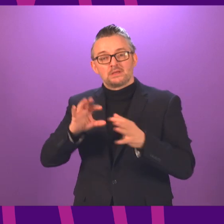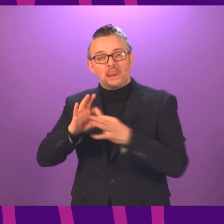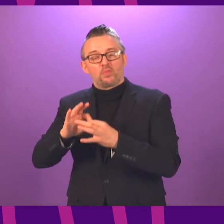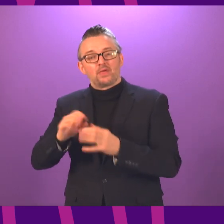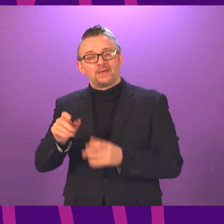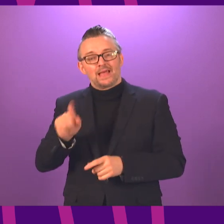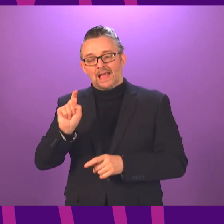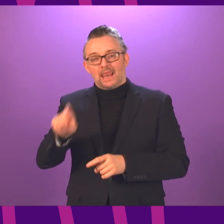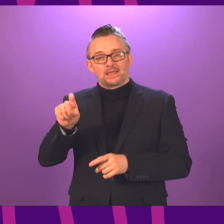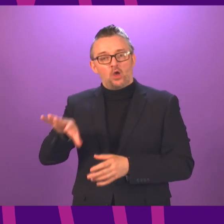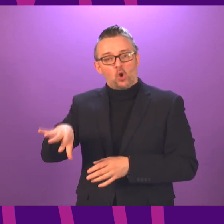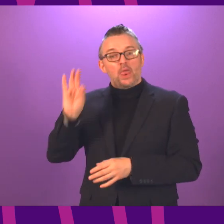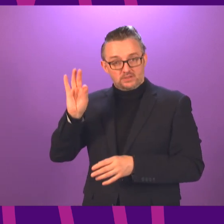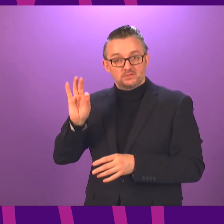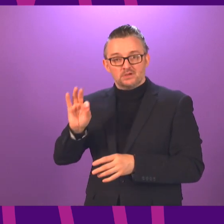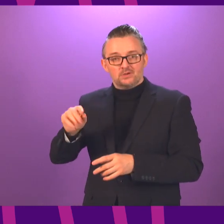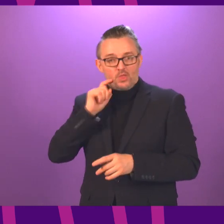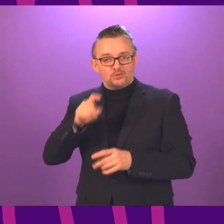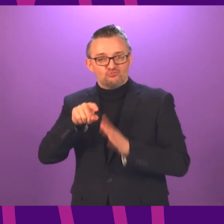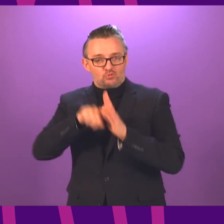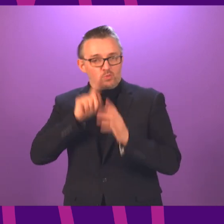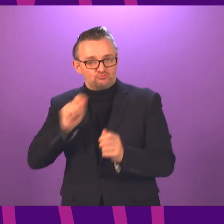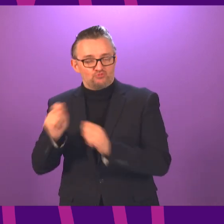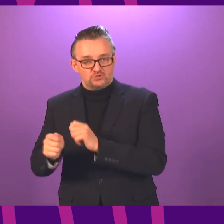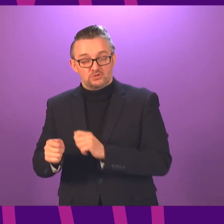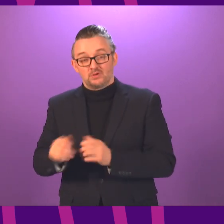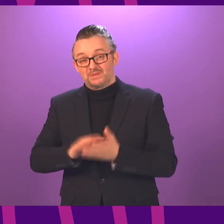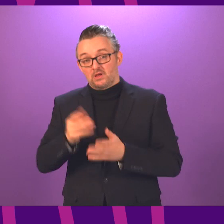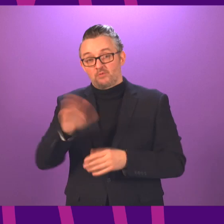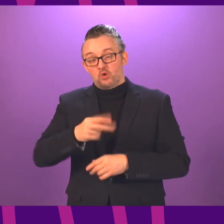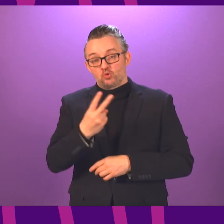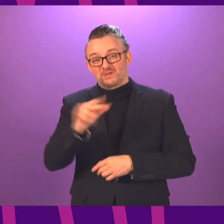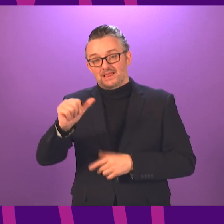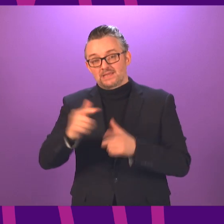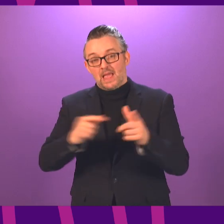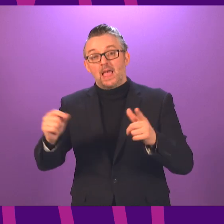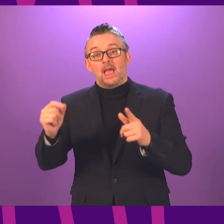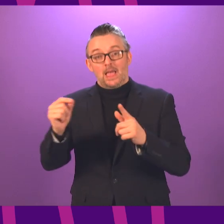Then, three weeks after that, as I indicated earlier—from 26 April, assuming that the